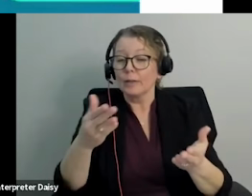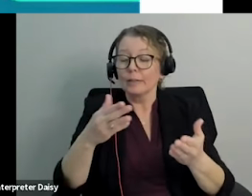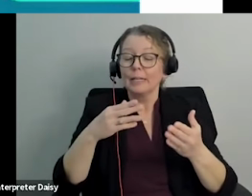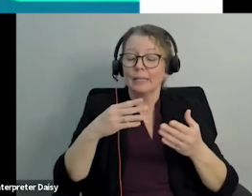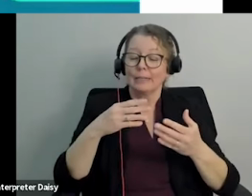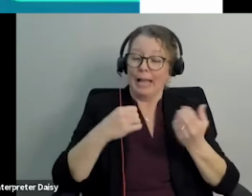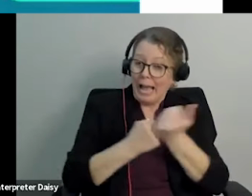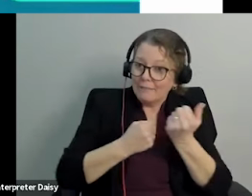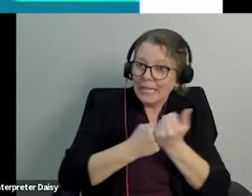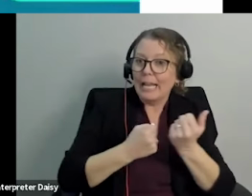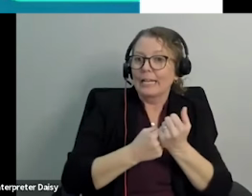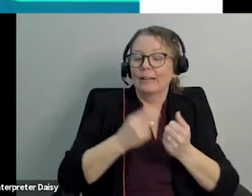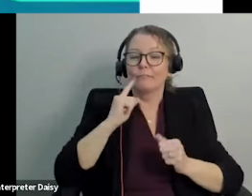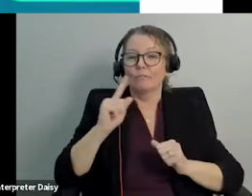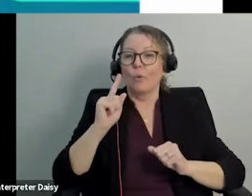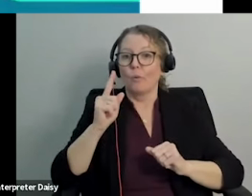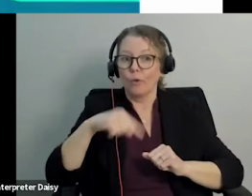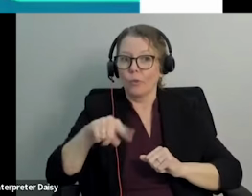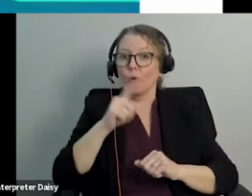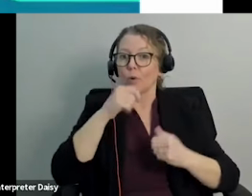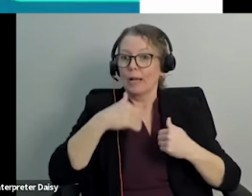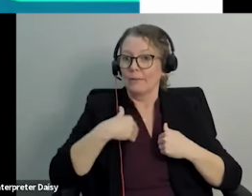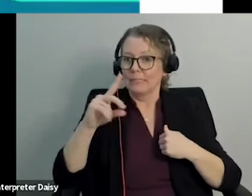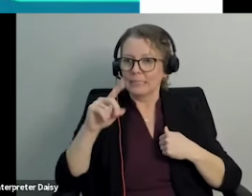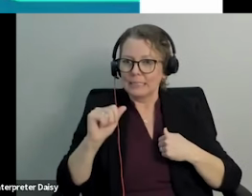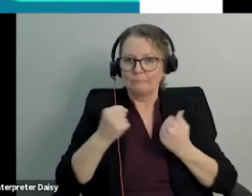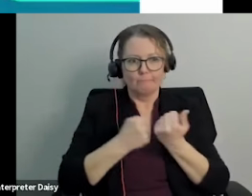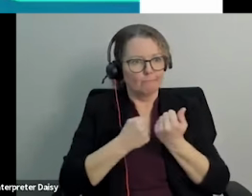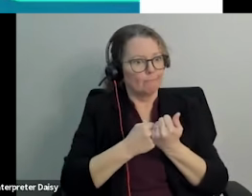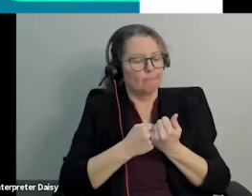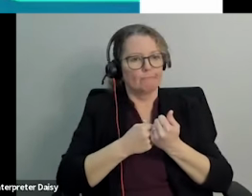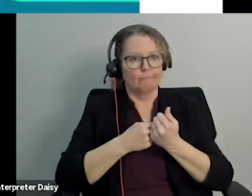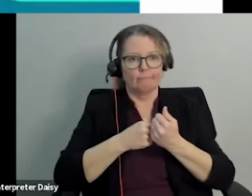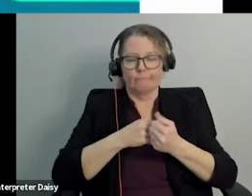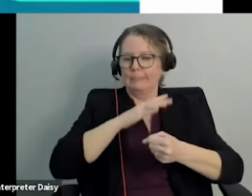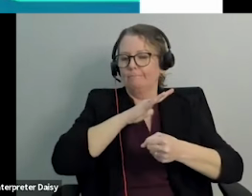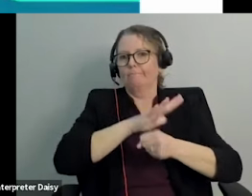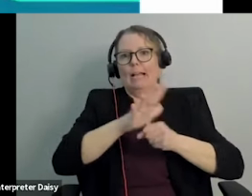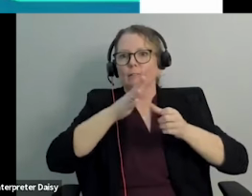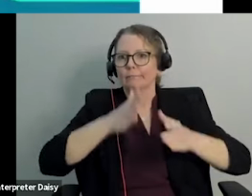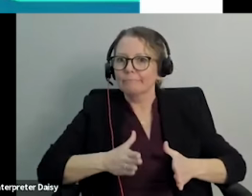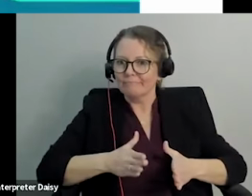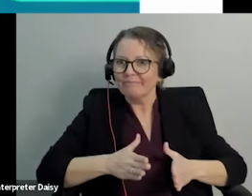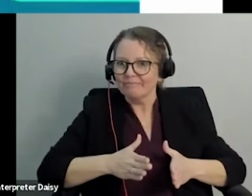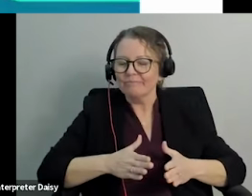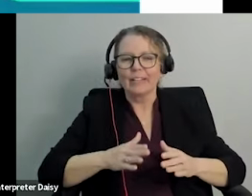with disabilities and underserved needs at every stage of the process. And you can do that by applying a user-centered approach